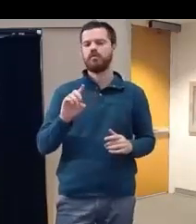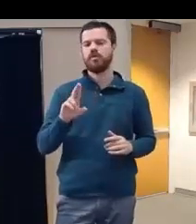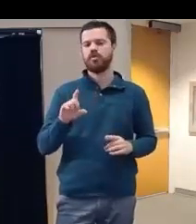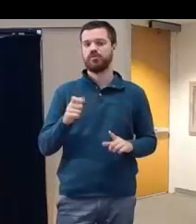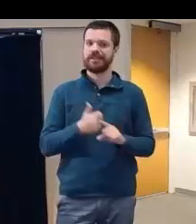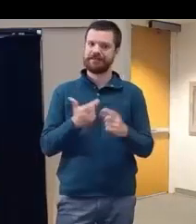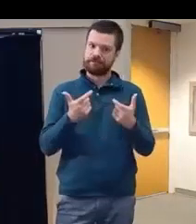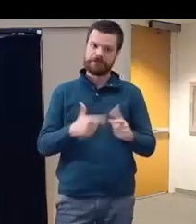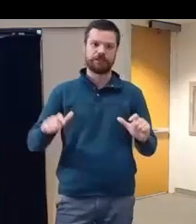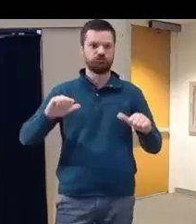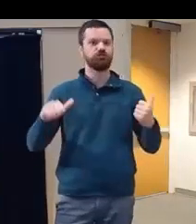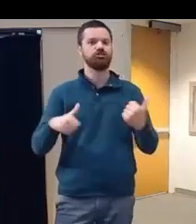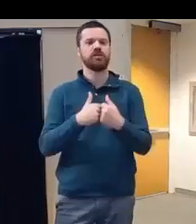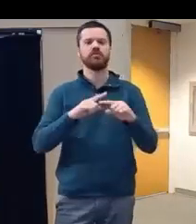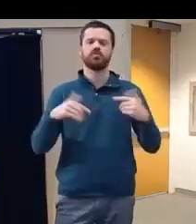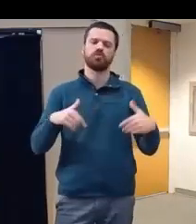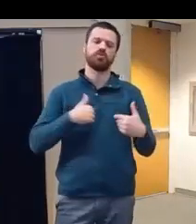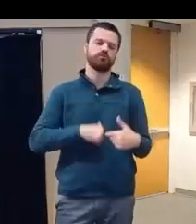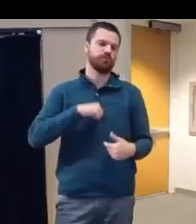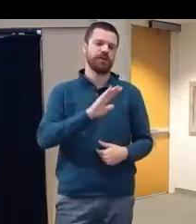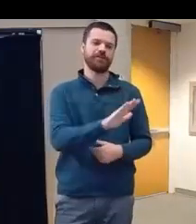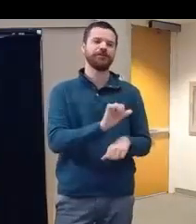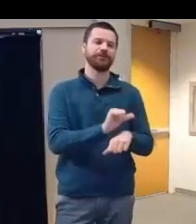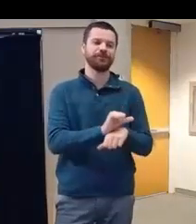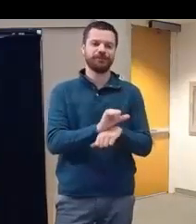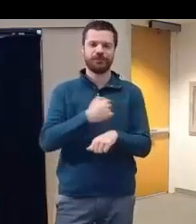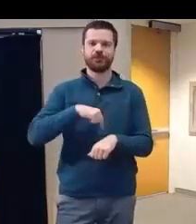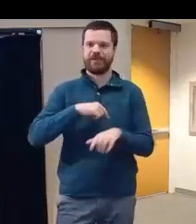lift and I'm very proud of the work that that they did and that we did to put this together